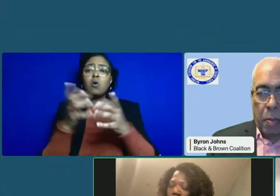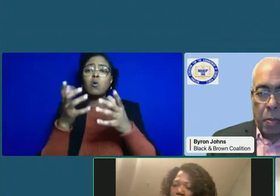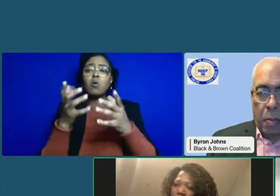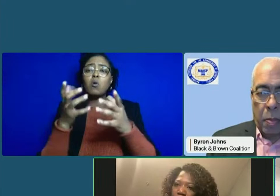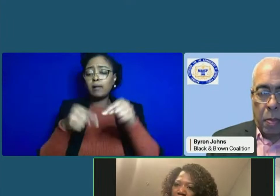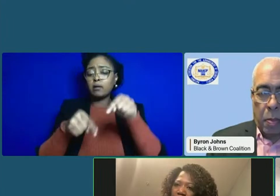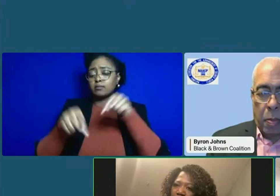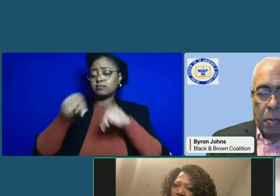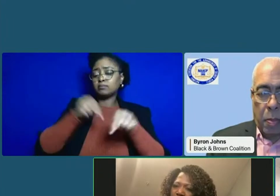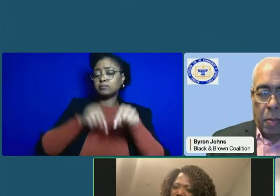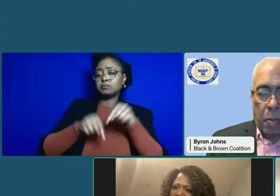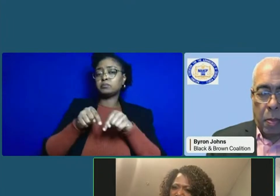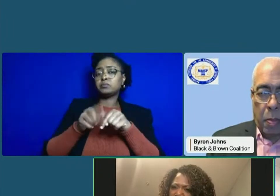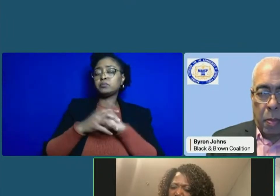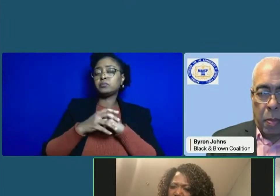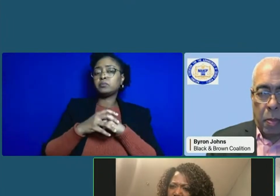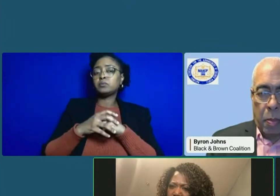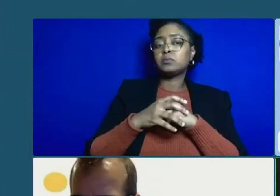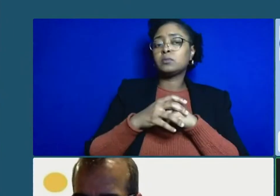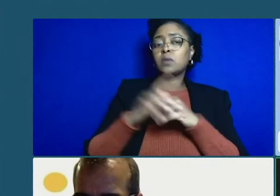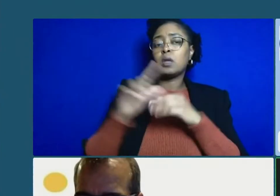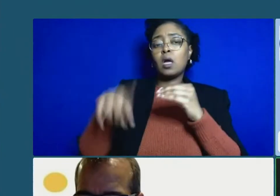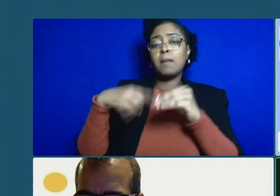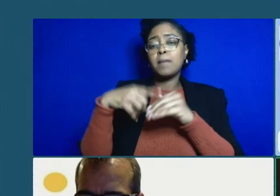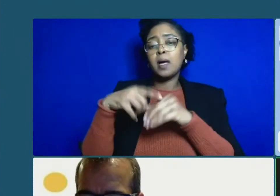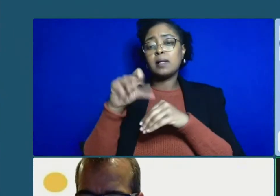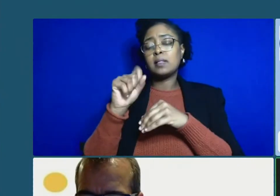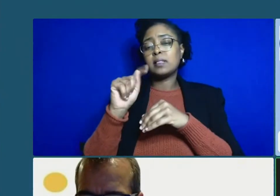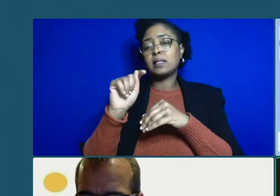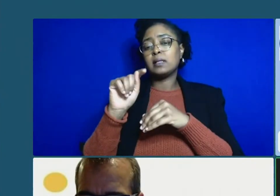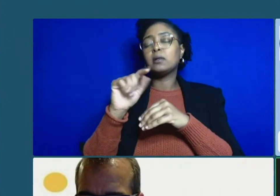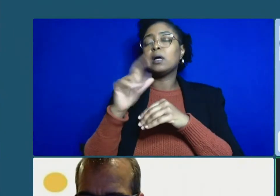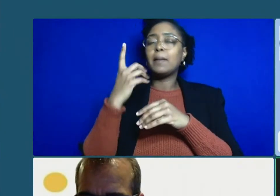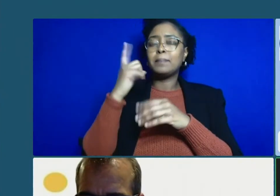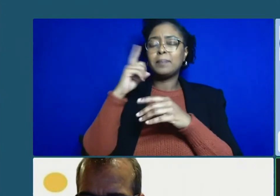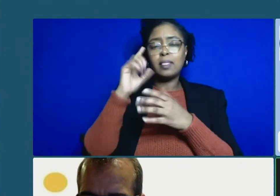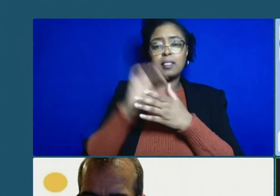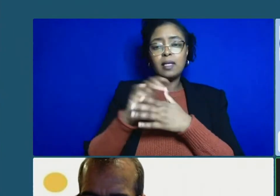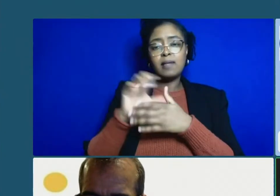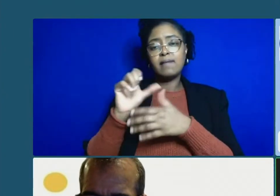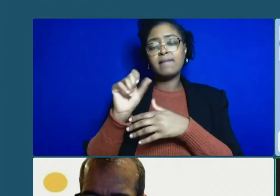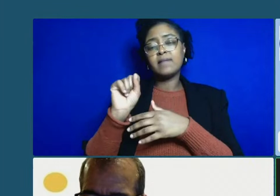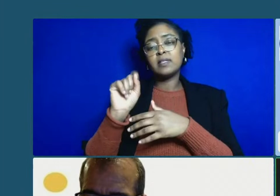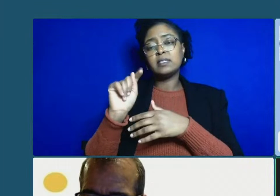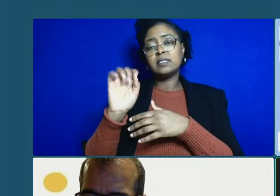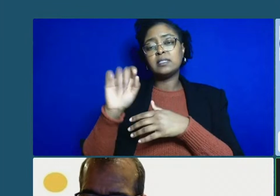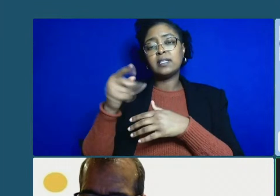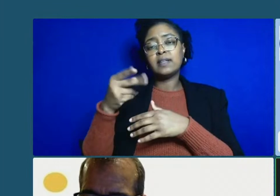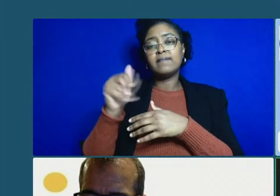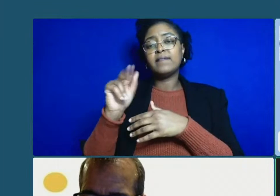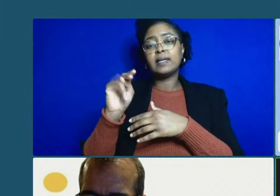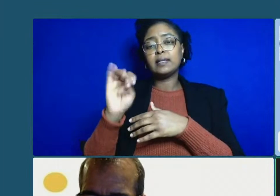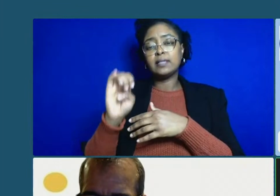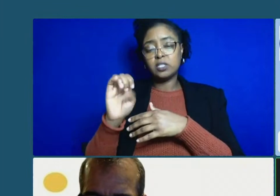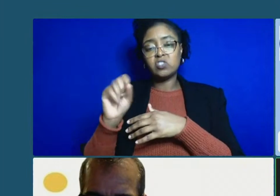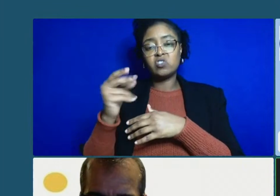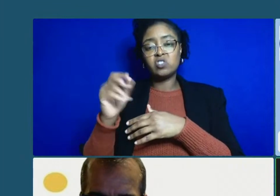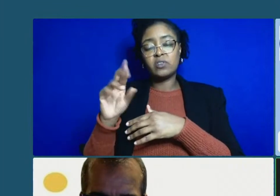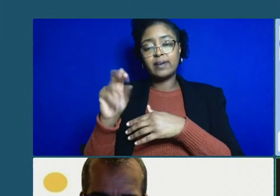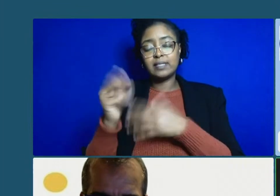Bloetner also wanted to circle back. I know we, uh, wanted to circle back. I believe Miss